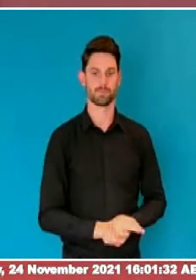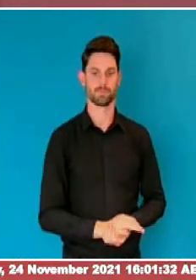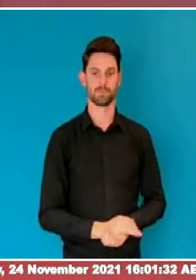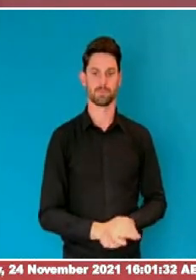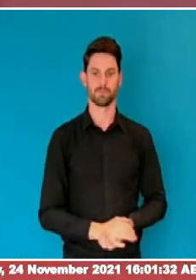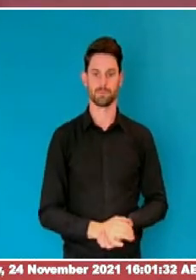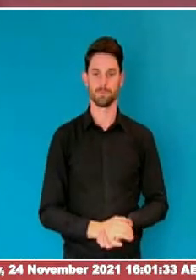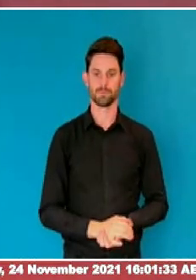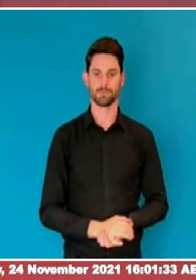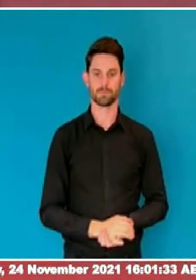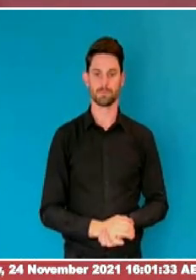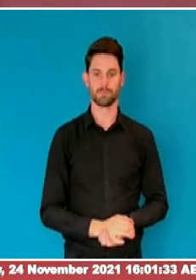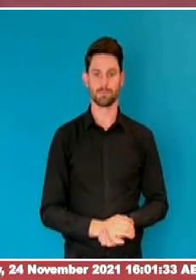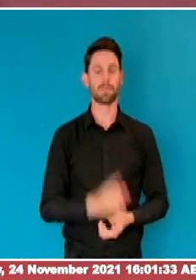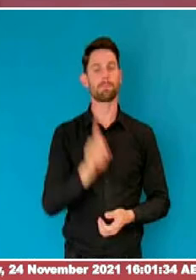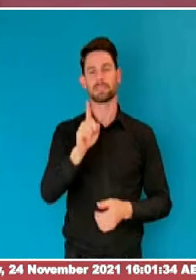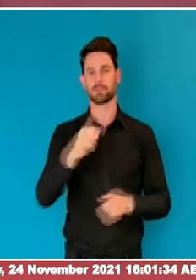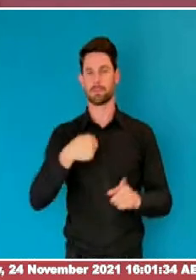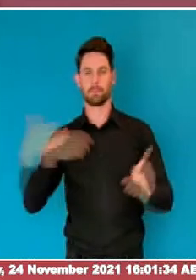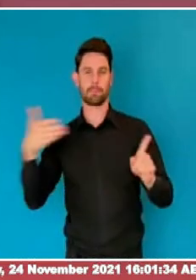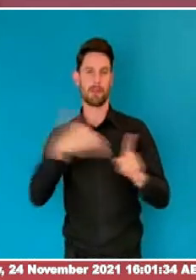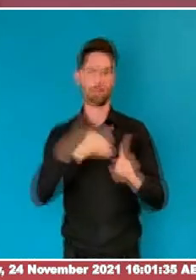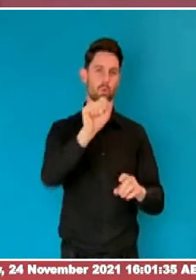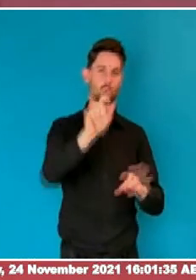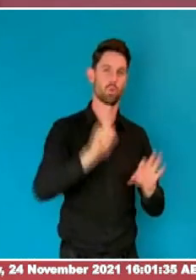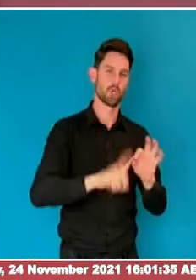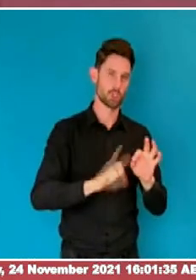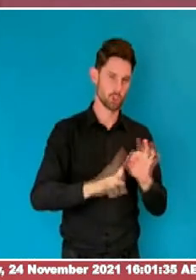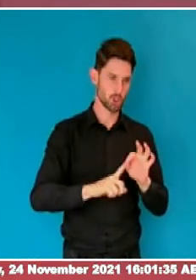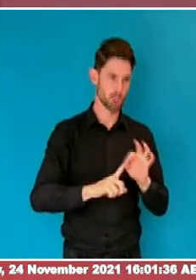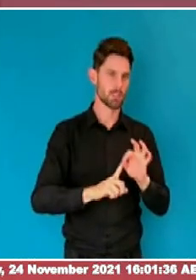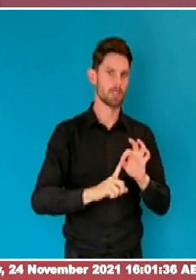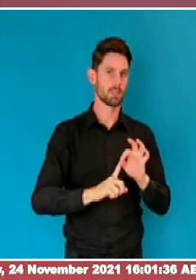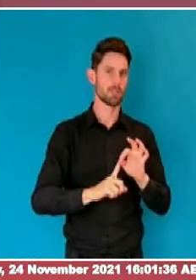But, you know, going back to your original question, we want to make sure that, you